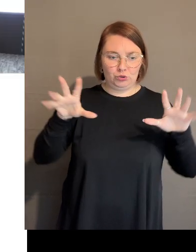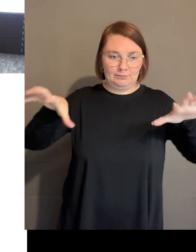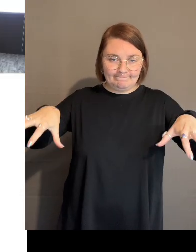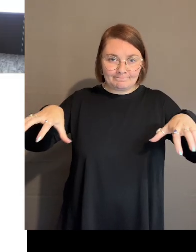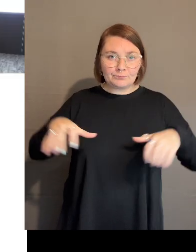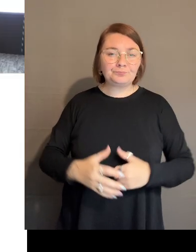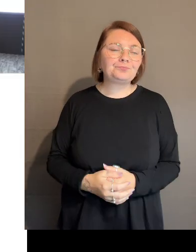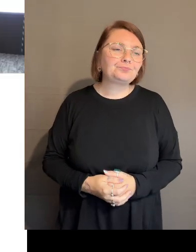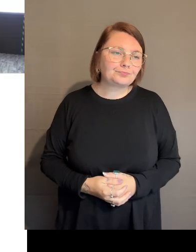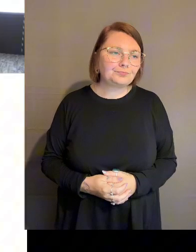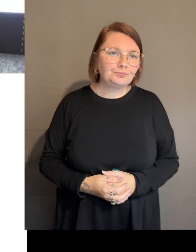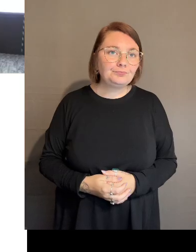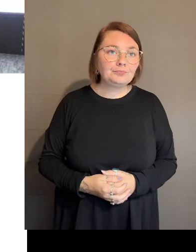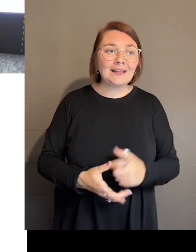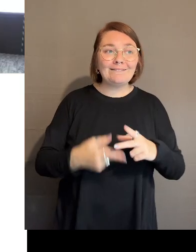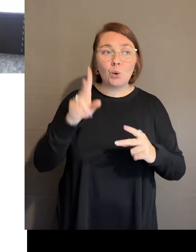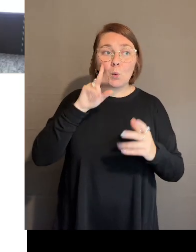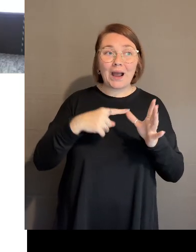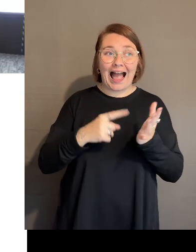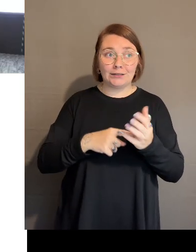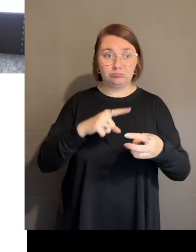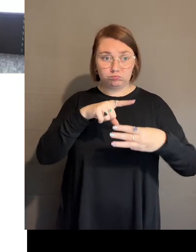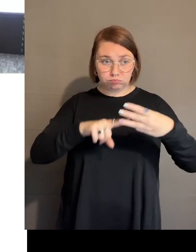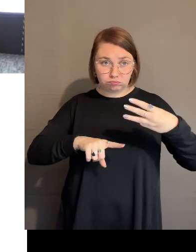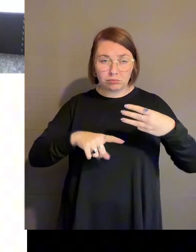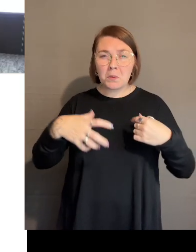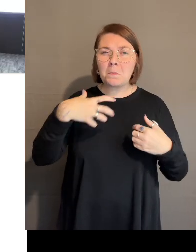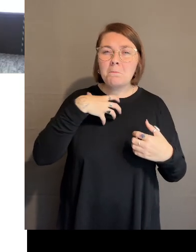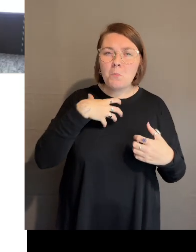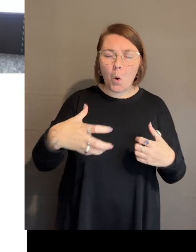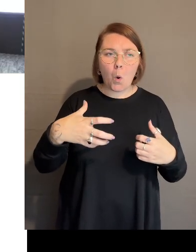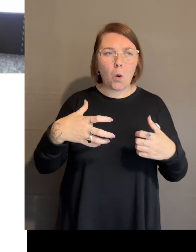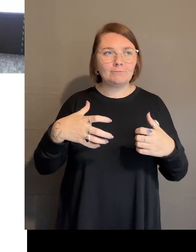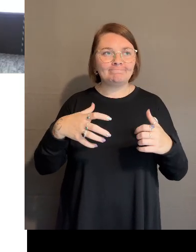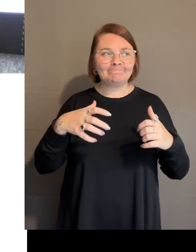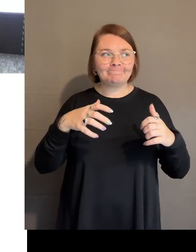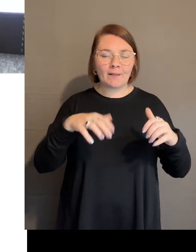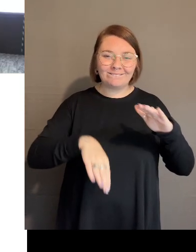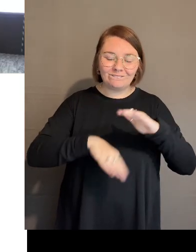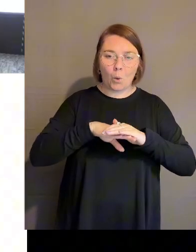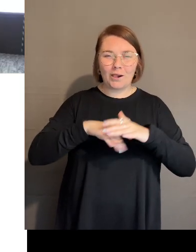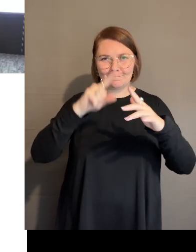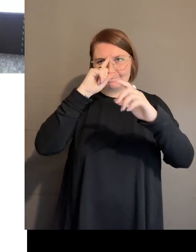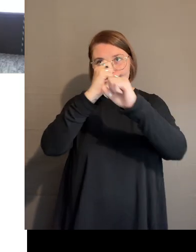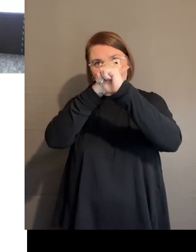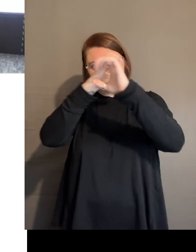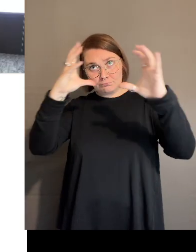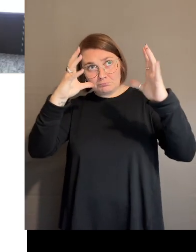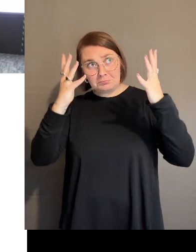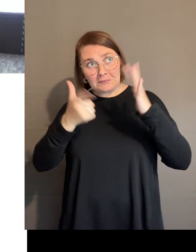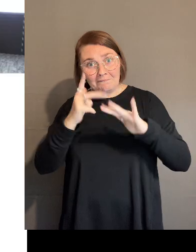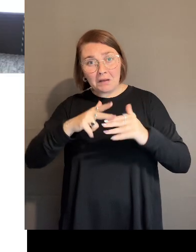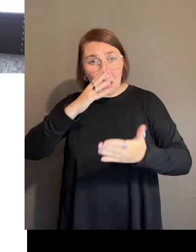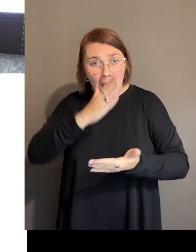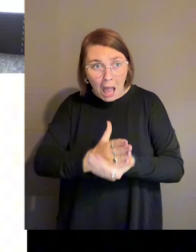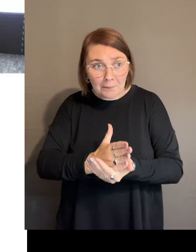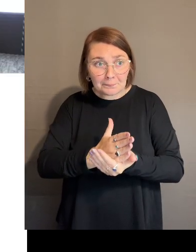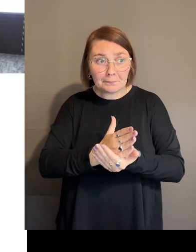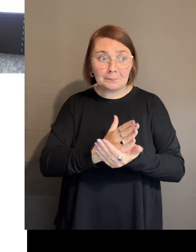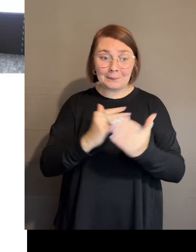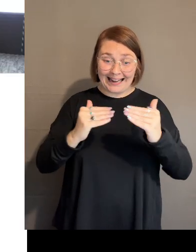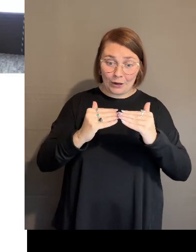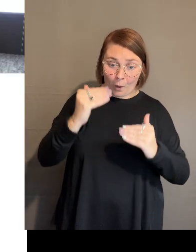So by looking at both, gives us a more complete and accurate picture of whether inequalities are truly improving over time.